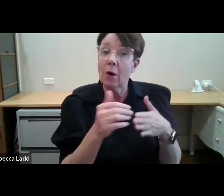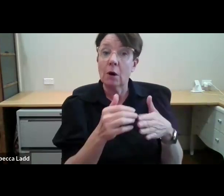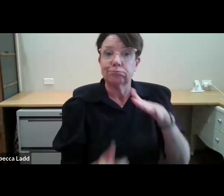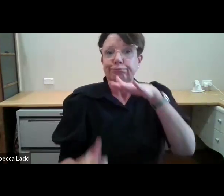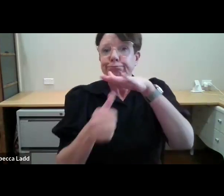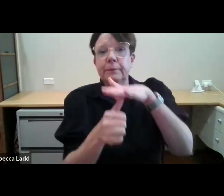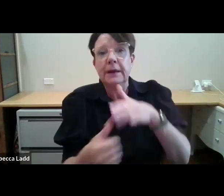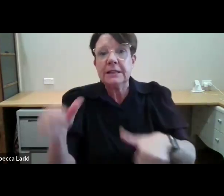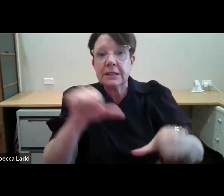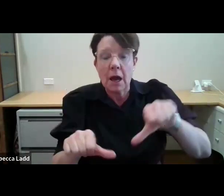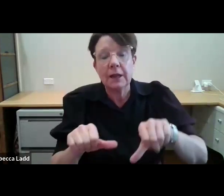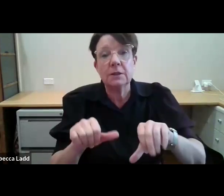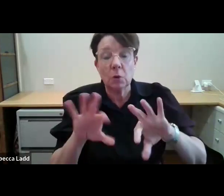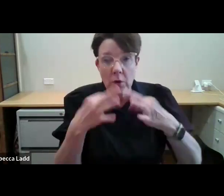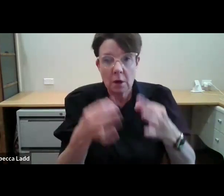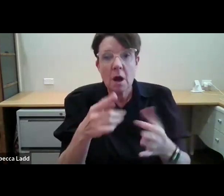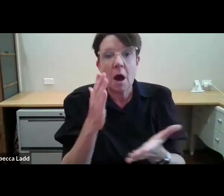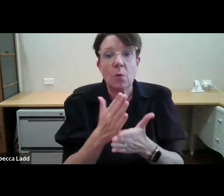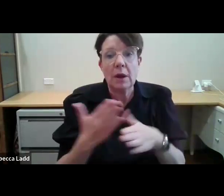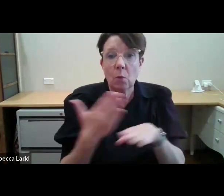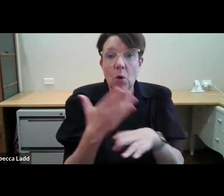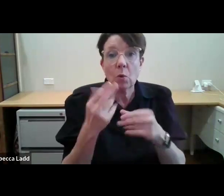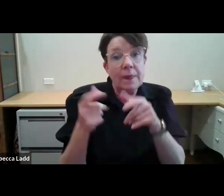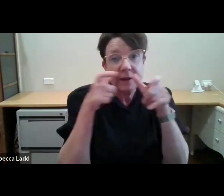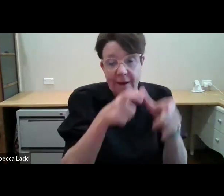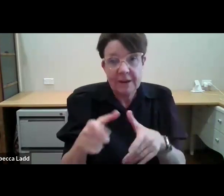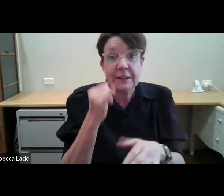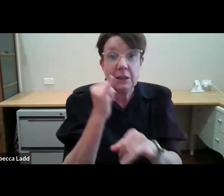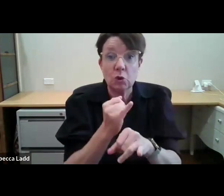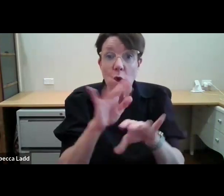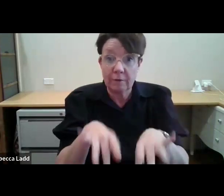communities as well as an arts-based research. That means that I work with